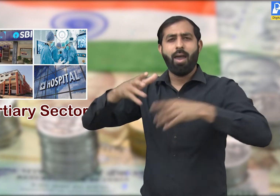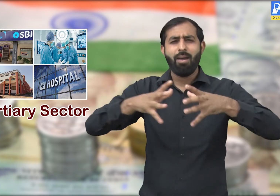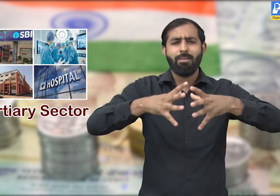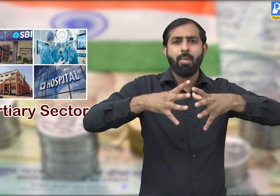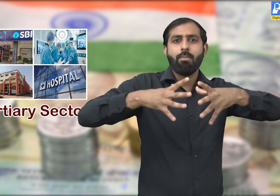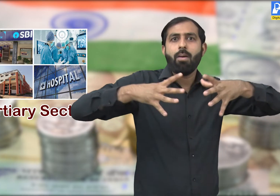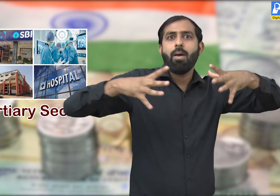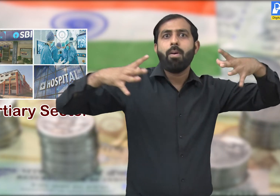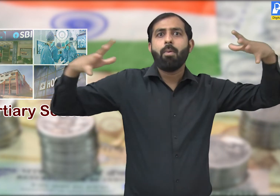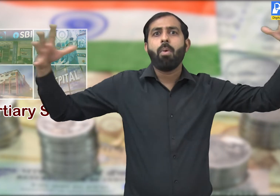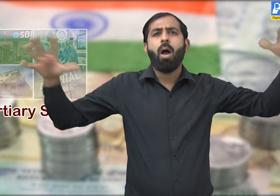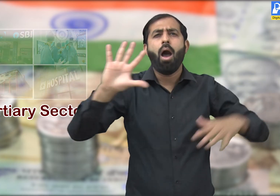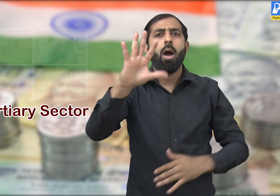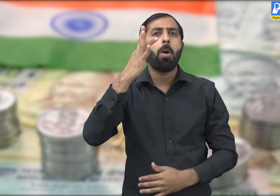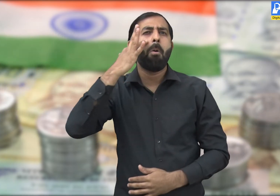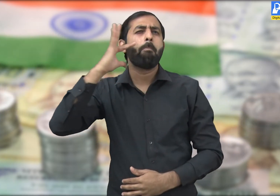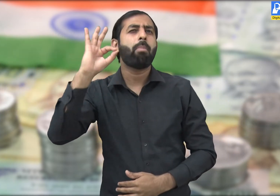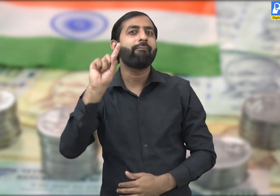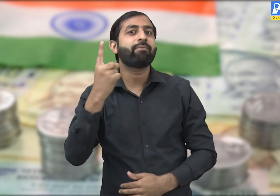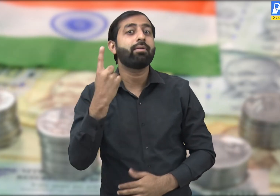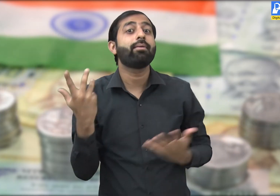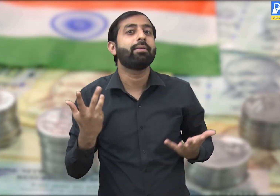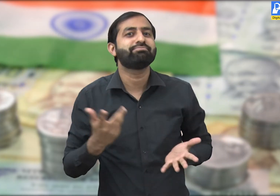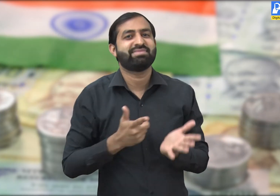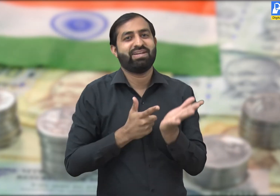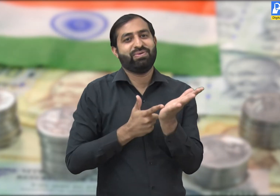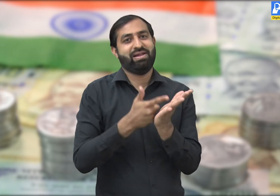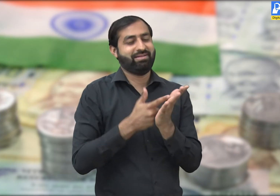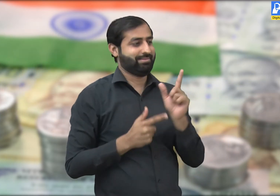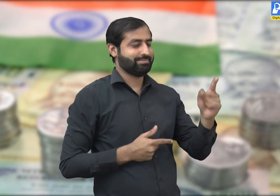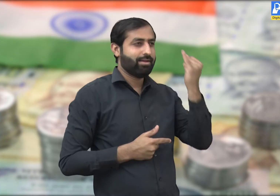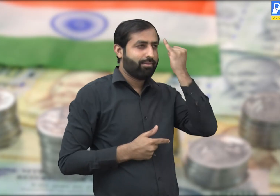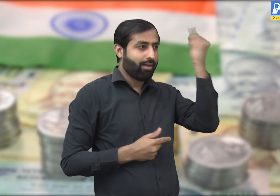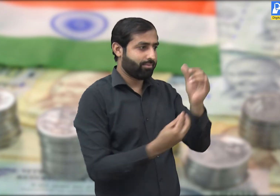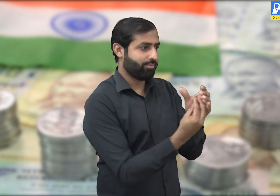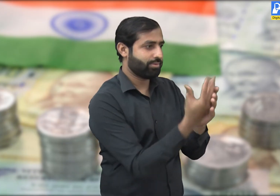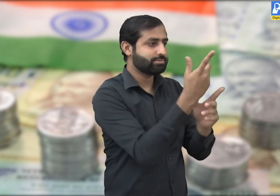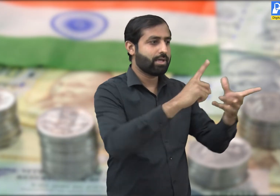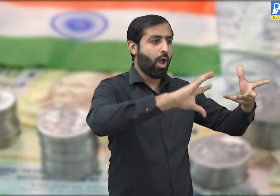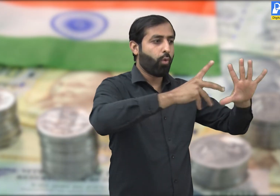of a locality village as well. We must remember that the primary sector which begins from the